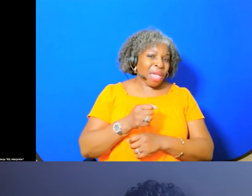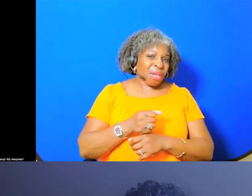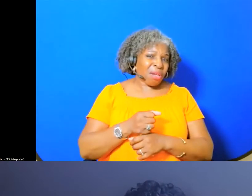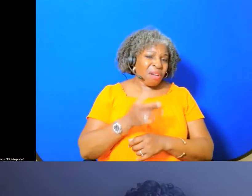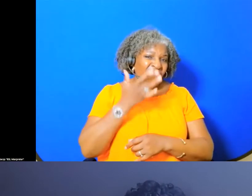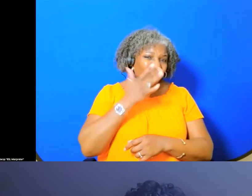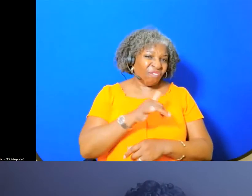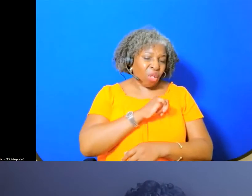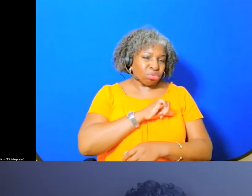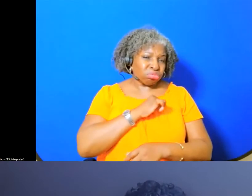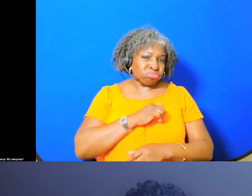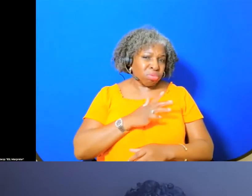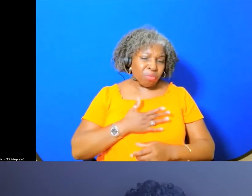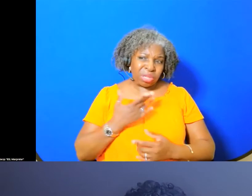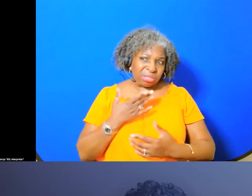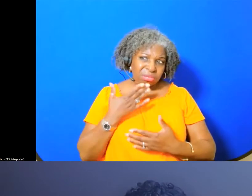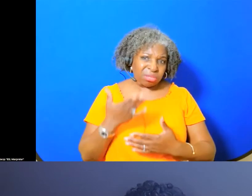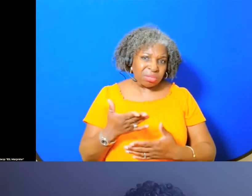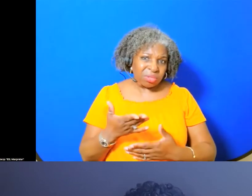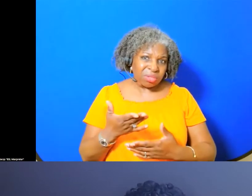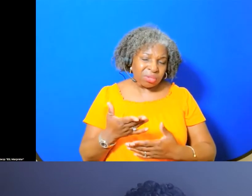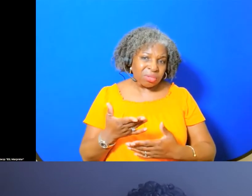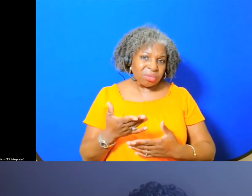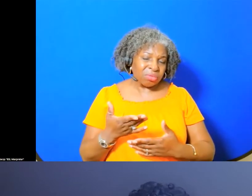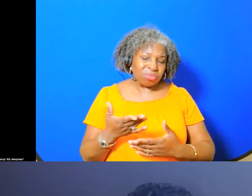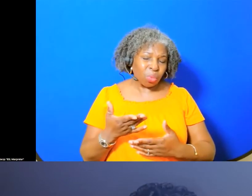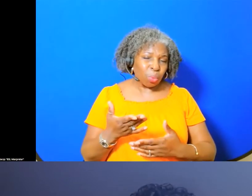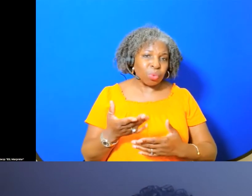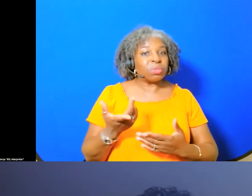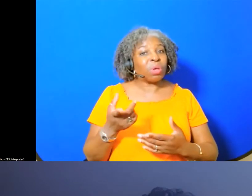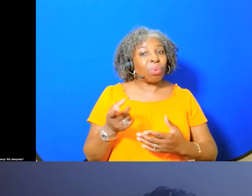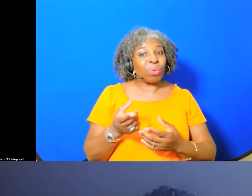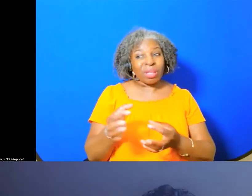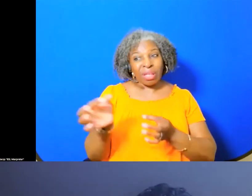Then we open it up to more people. >> CÍARAN: Yeah, that makes sense.